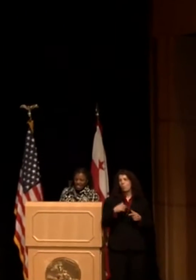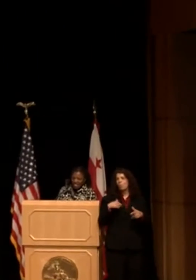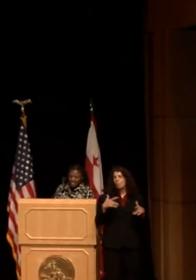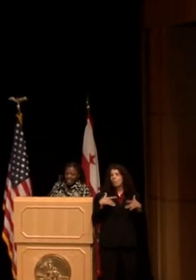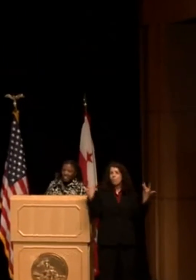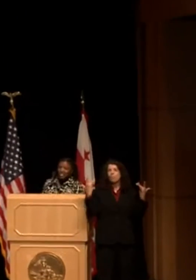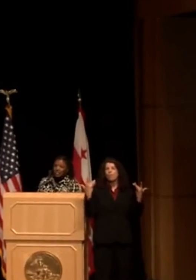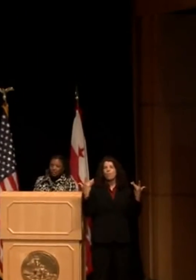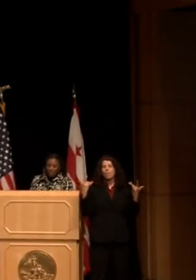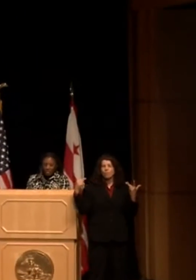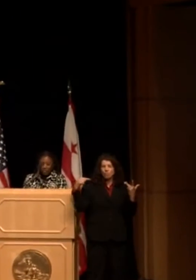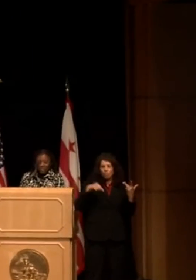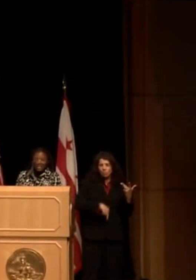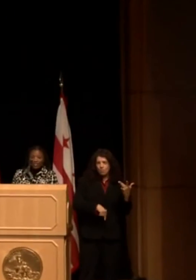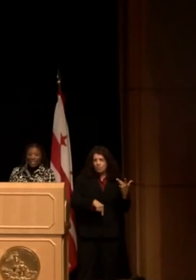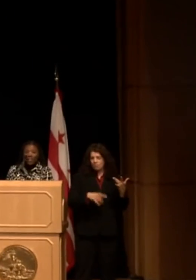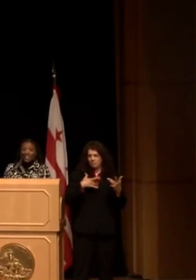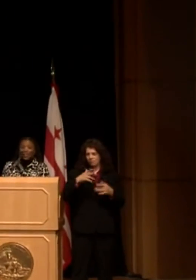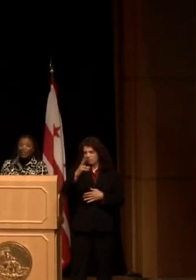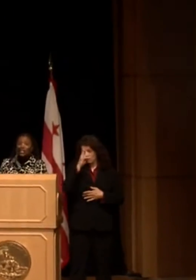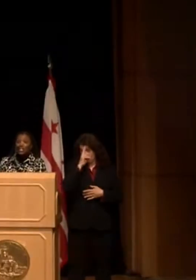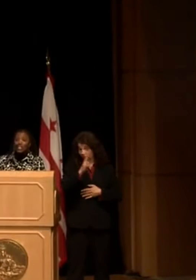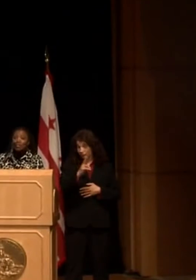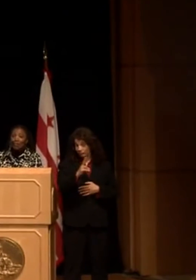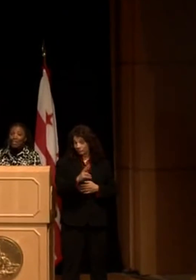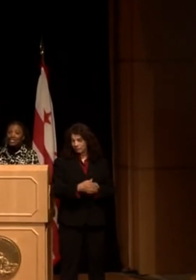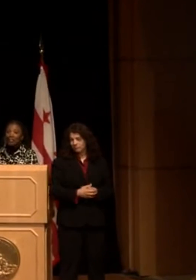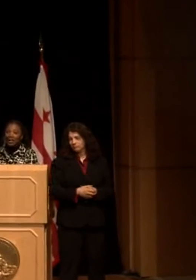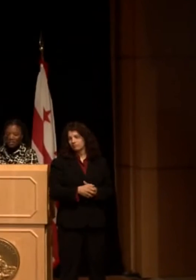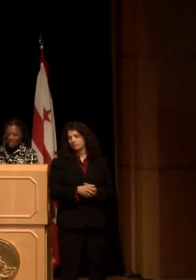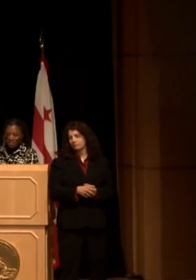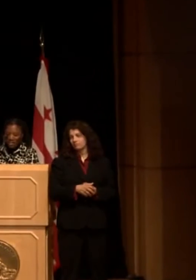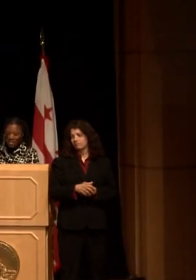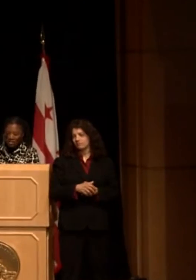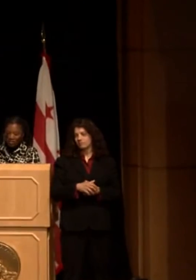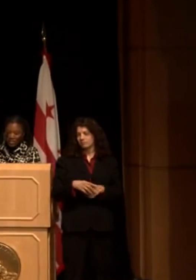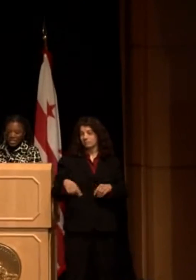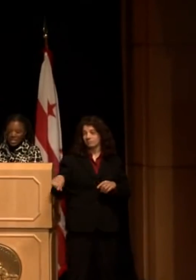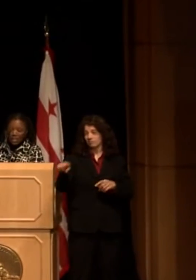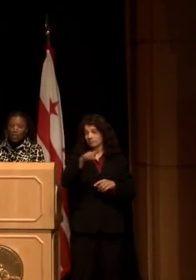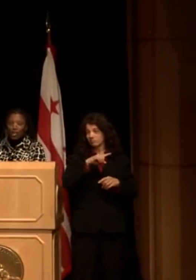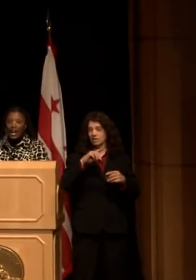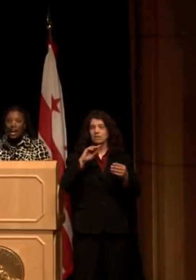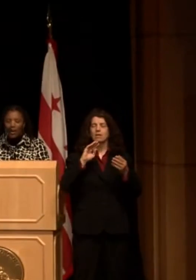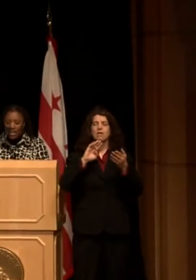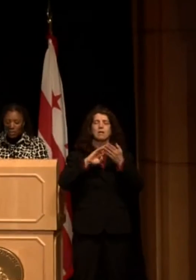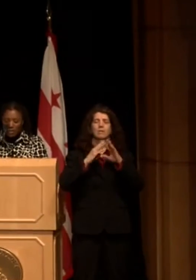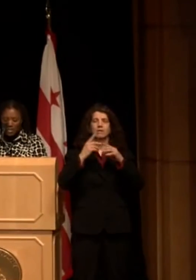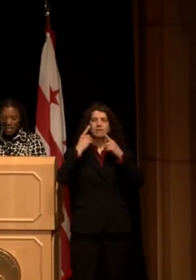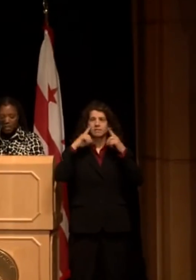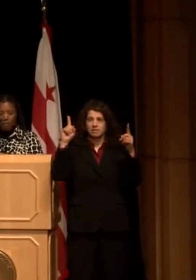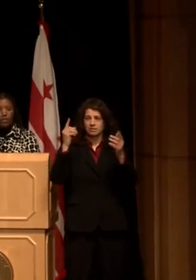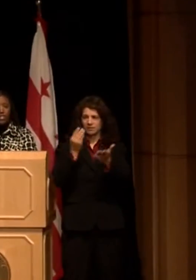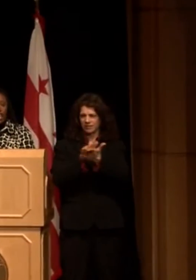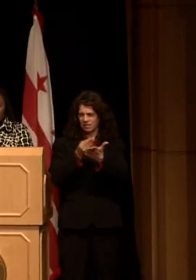EXCITED THIS MORNING TO ANNOUNCE OUR NEIGHBORHOOD PROSPERITY FUND. SIMILAR TO HOW RPTF FILLS GAPS